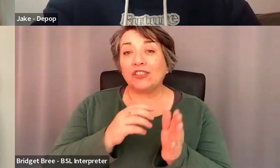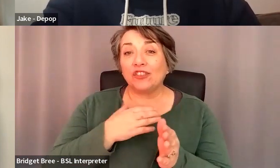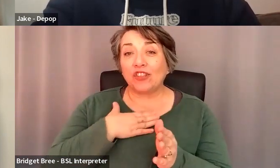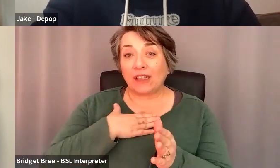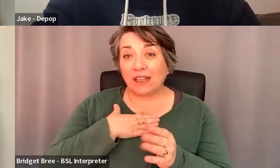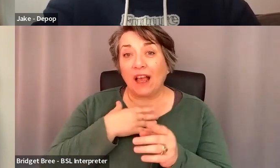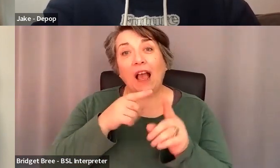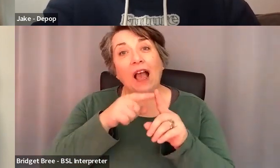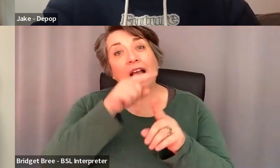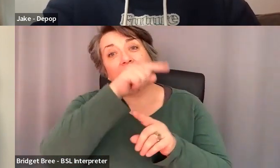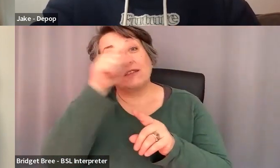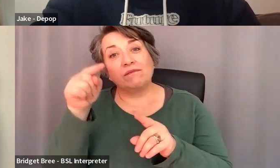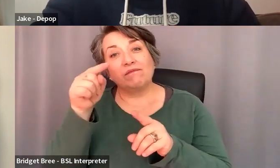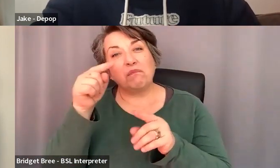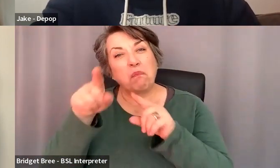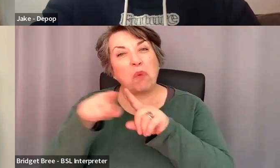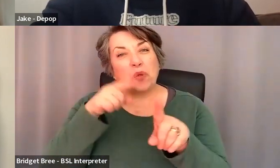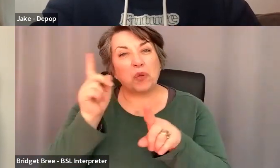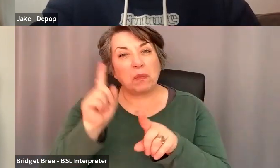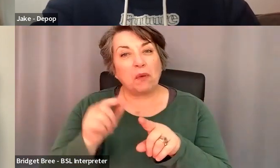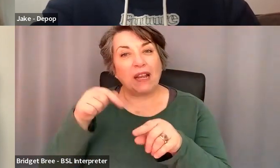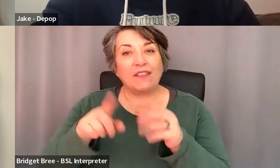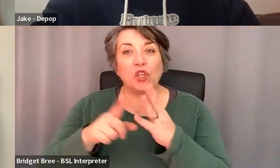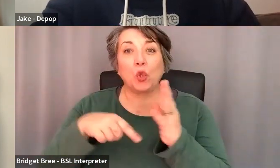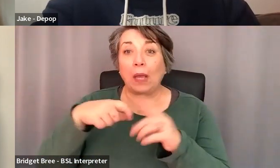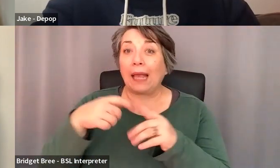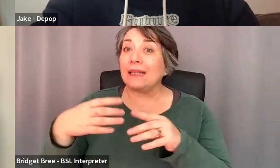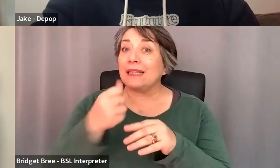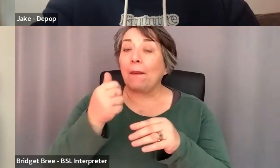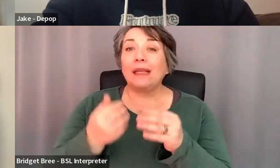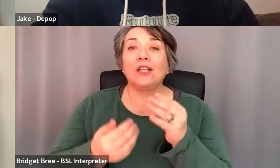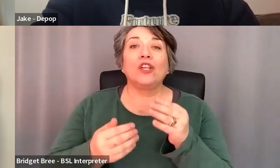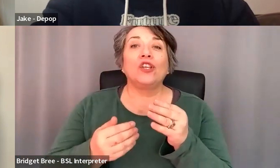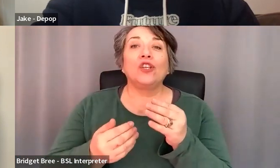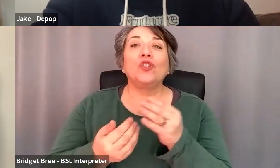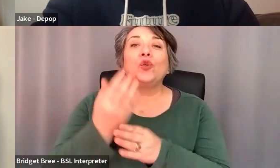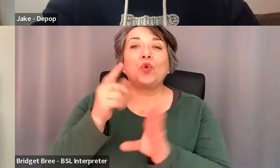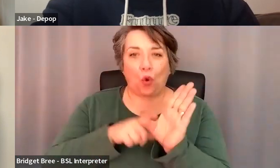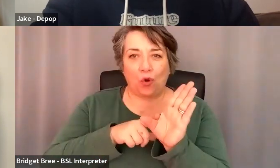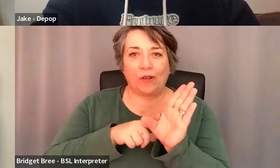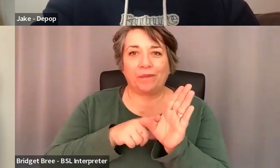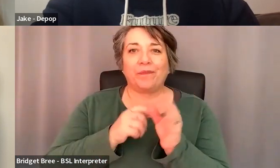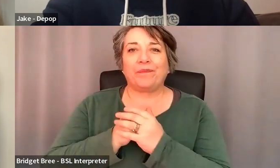Manchester and New York, the majority based in the U.K. Fantastic. Brilliant.